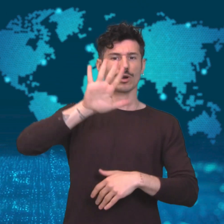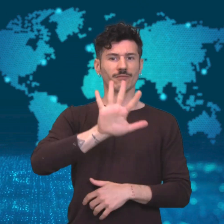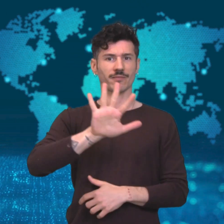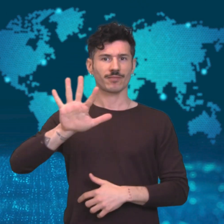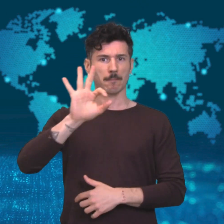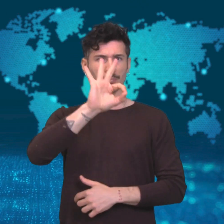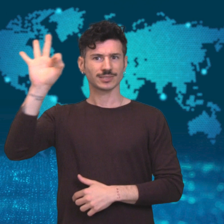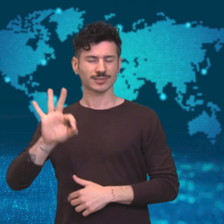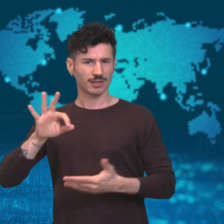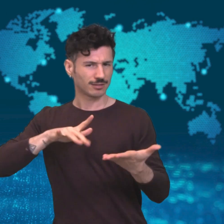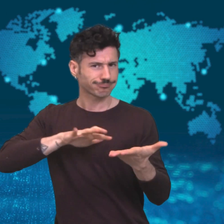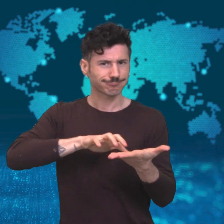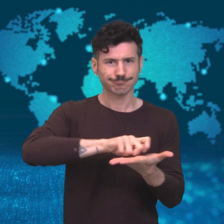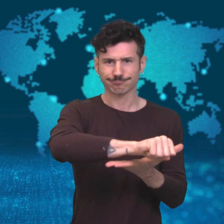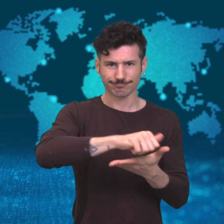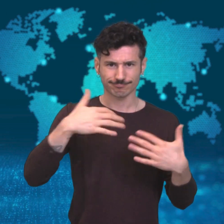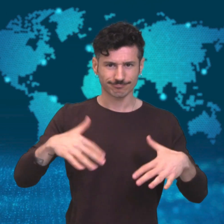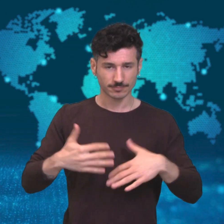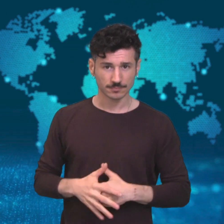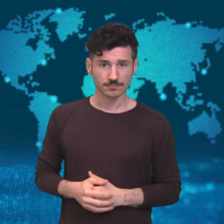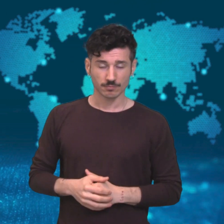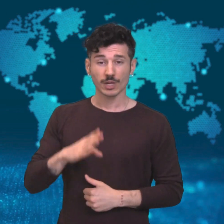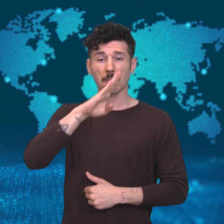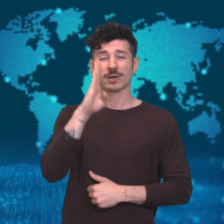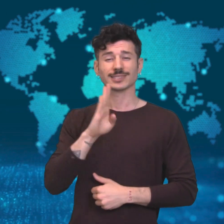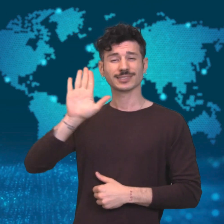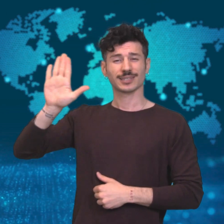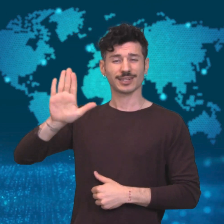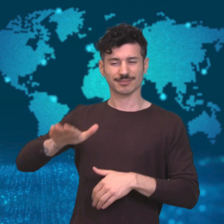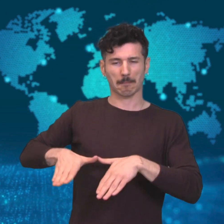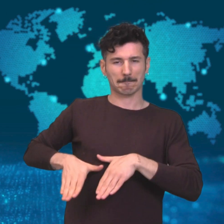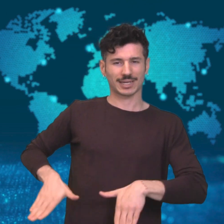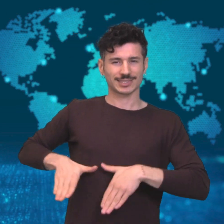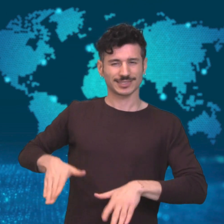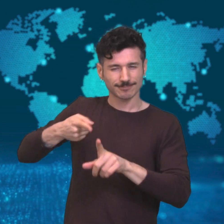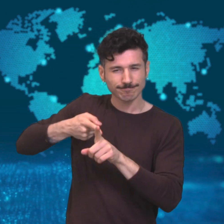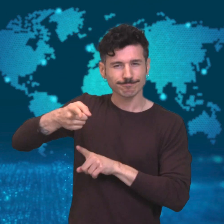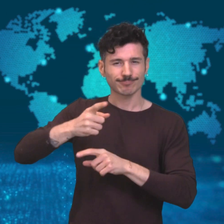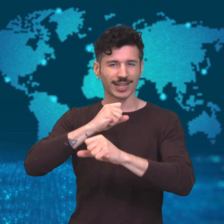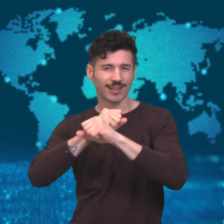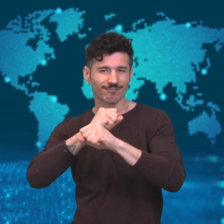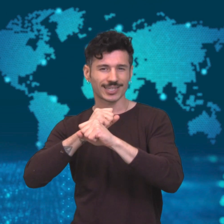This is a 55% increase from the same time period last